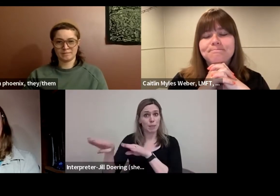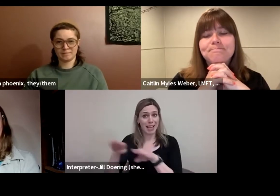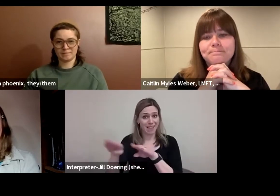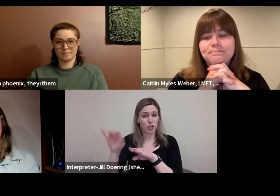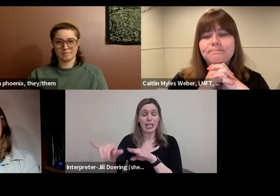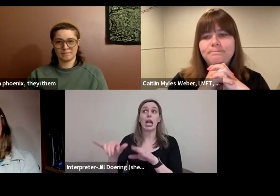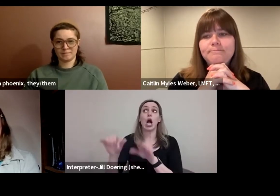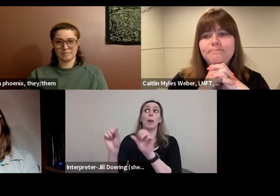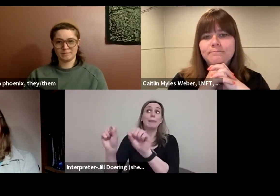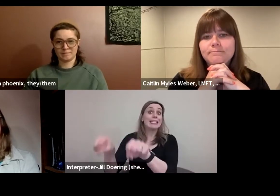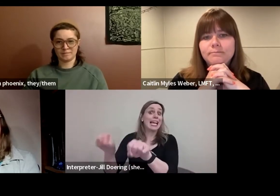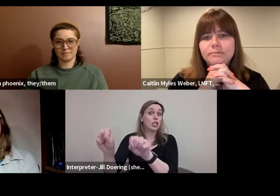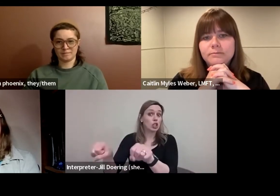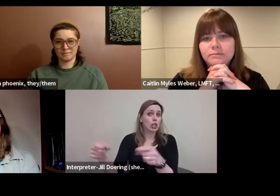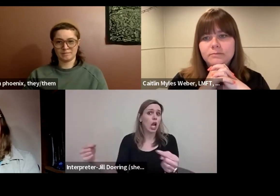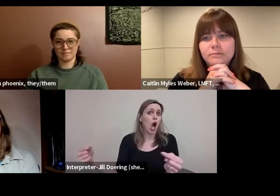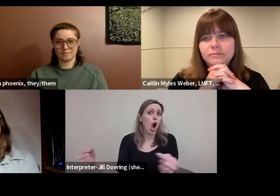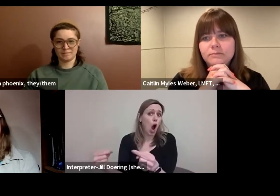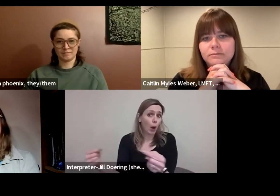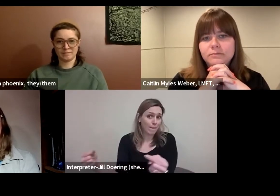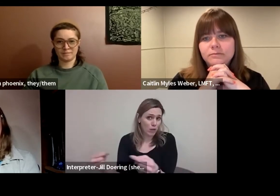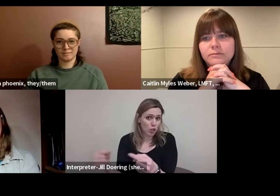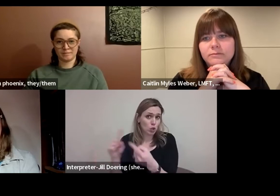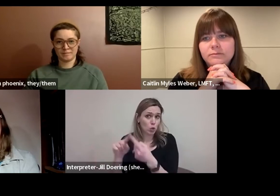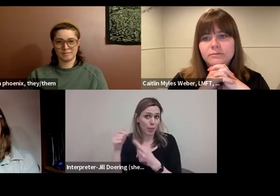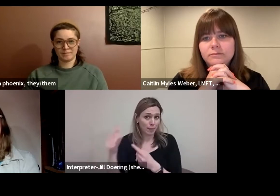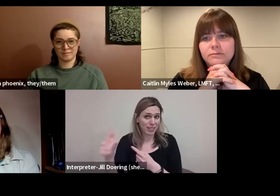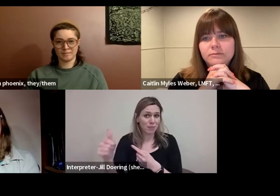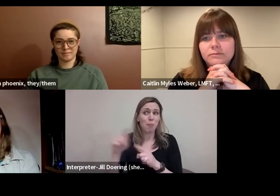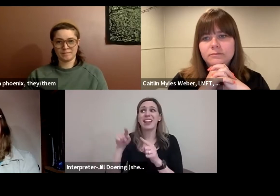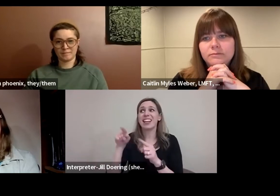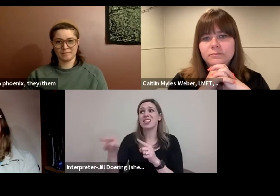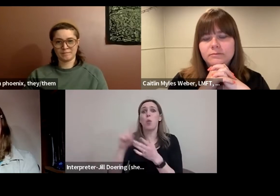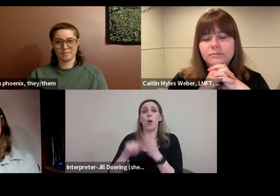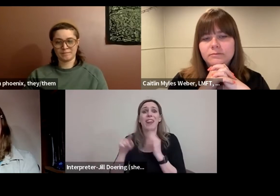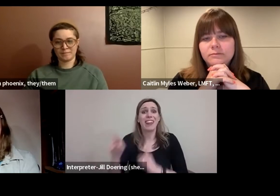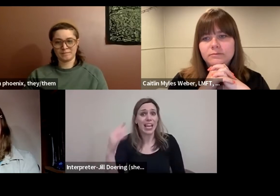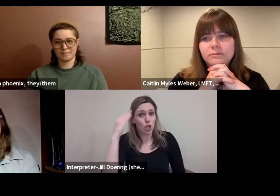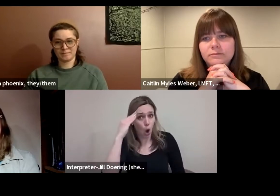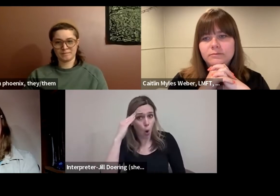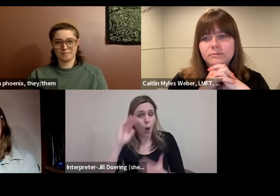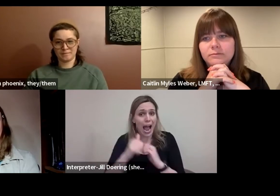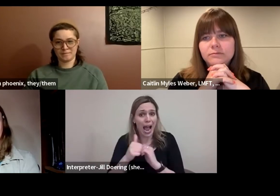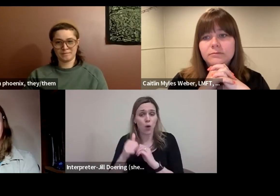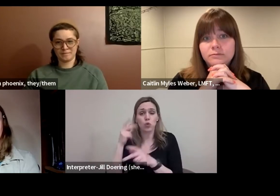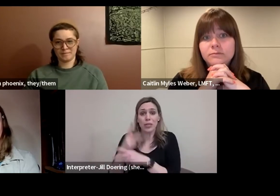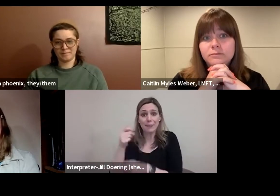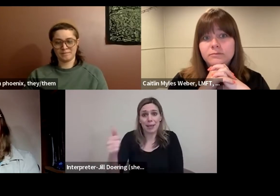but is what they know how to do to keep themselves safe and alive or safer and alive.